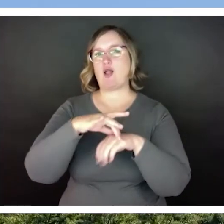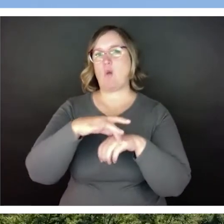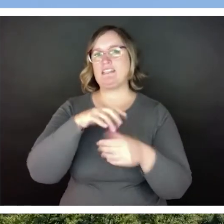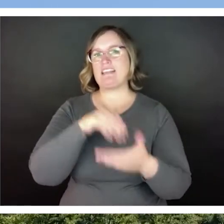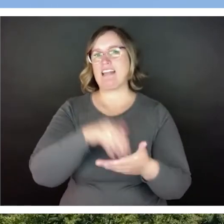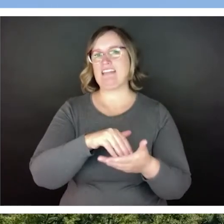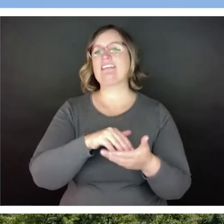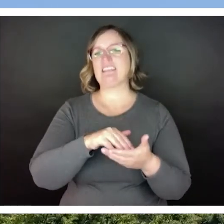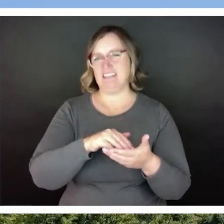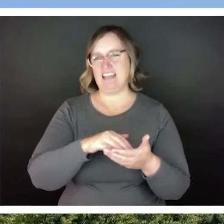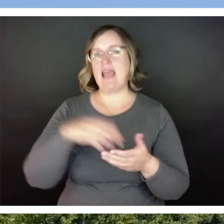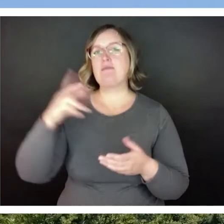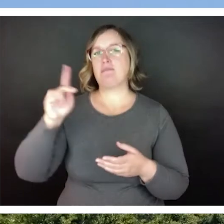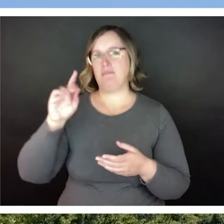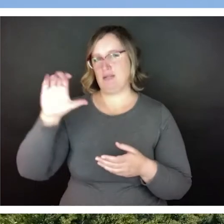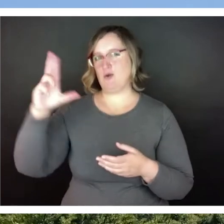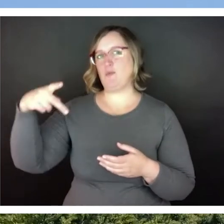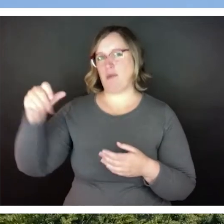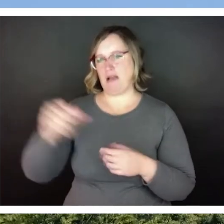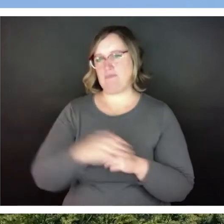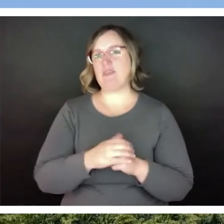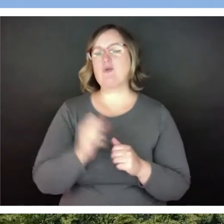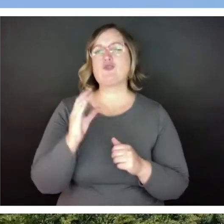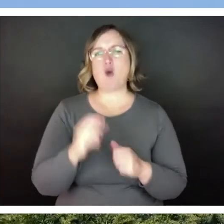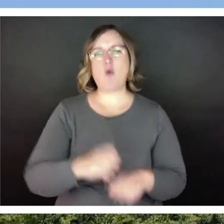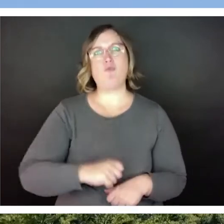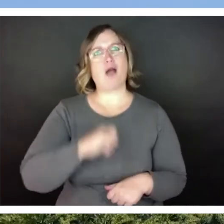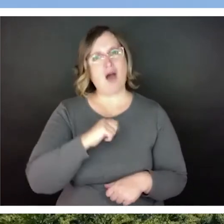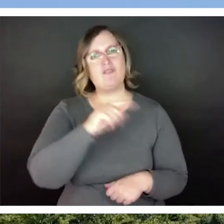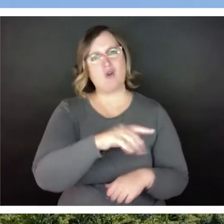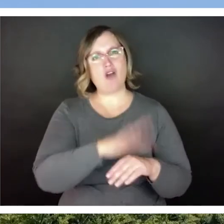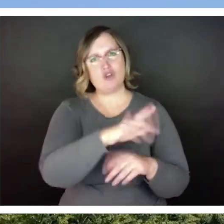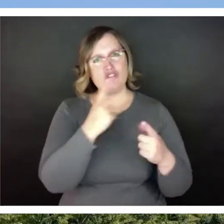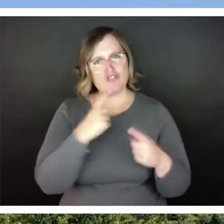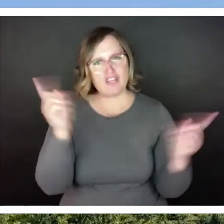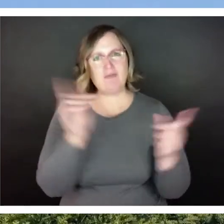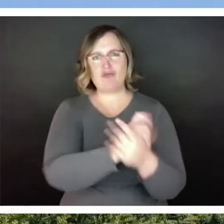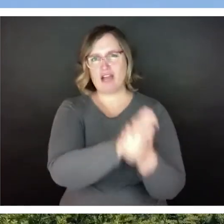in the college of urban and public affairs, CUPA. We are so proud of you on your achievements Congratulations on graduation.